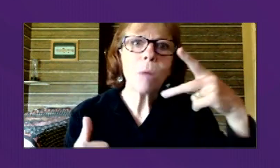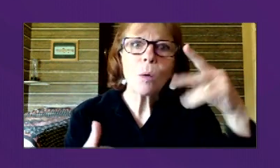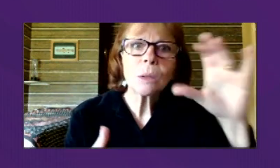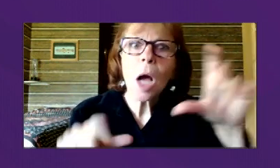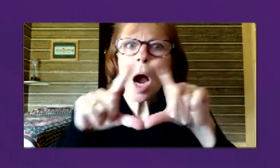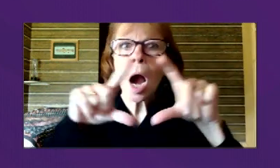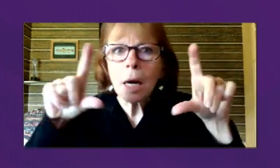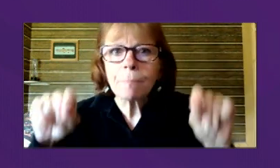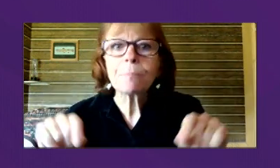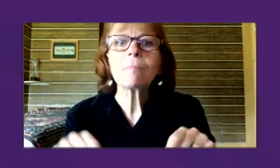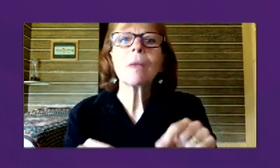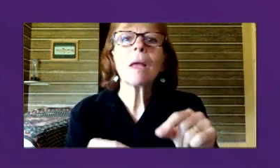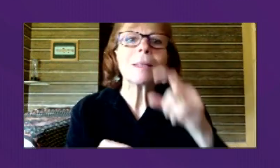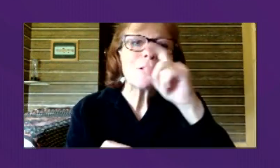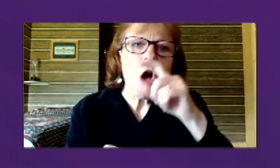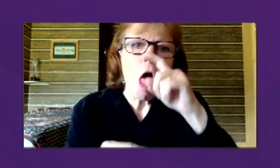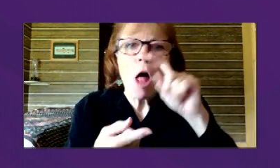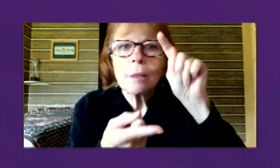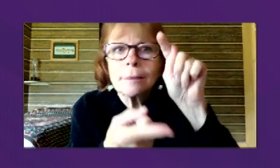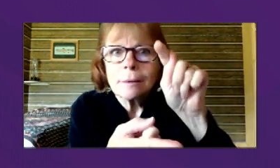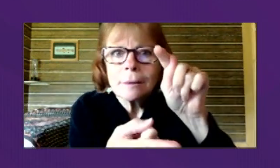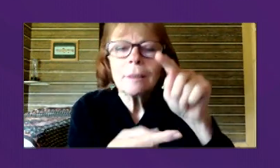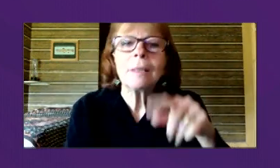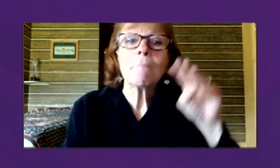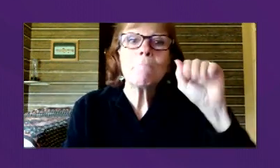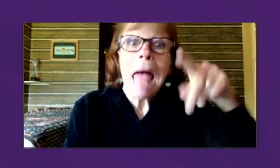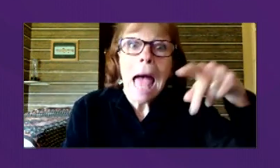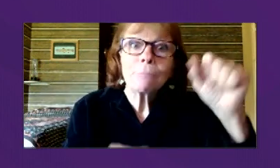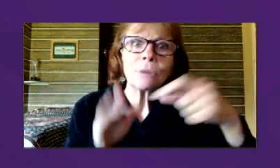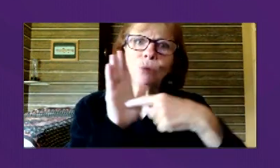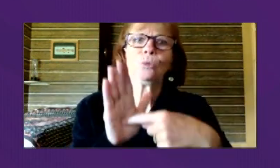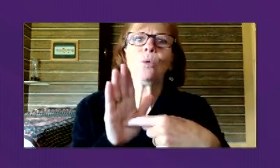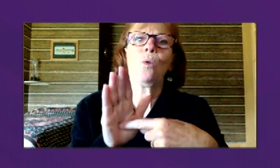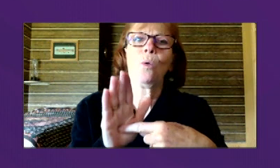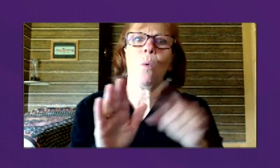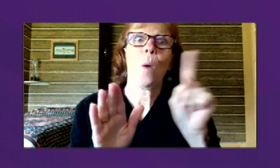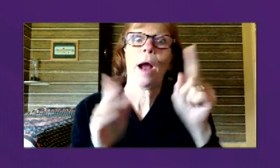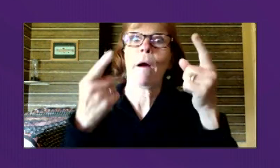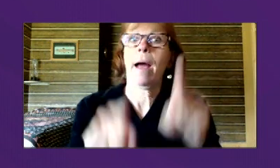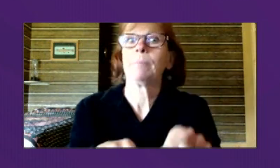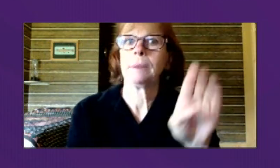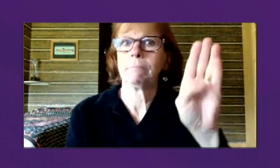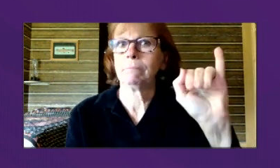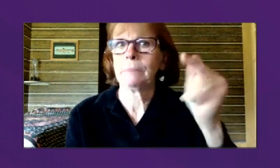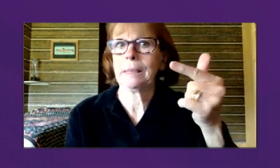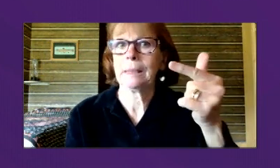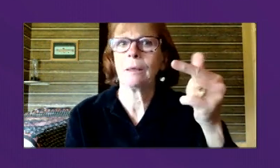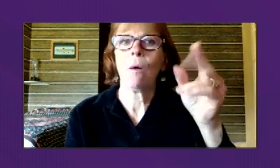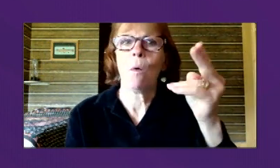maps that all depict the Battle of Little Bighorn. All of these show a story of a thrilling Western